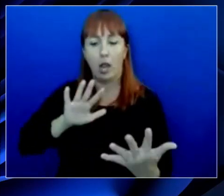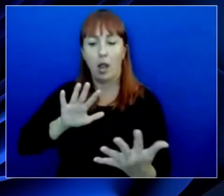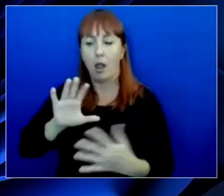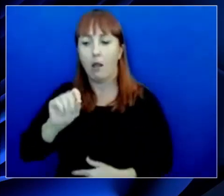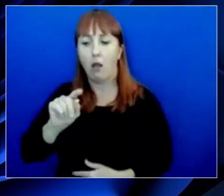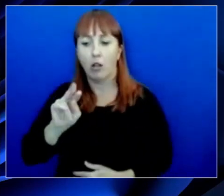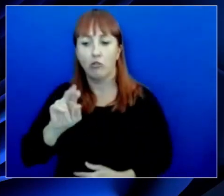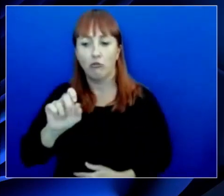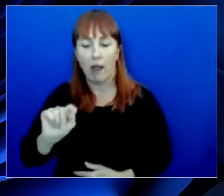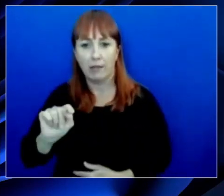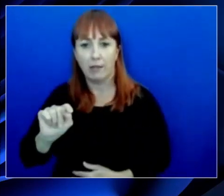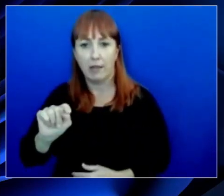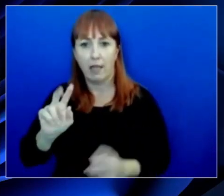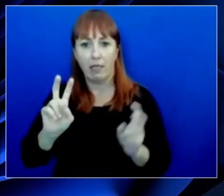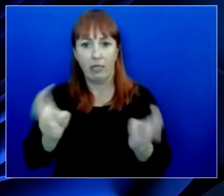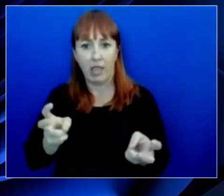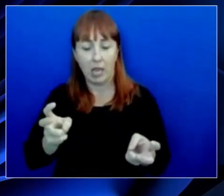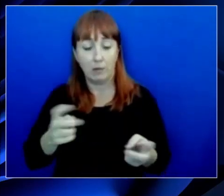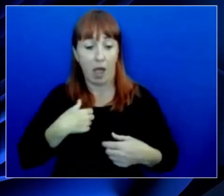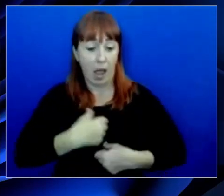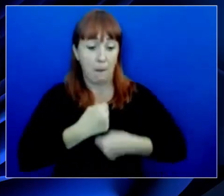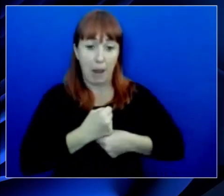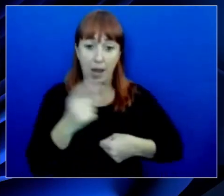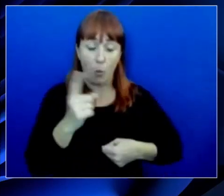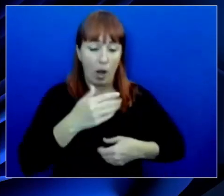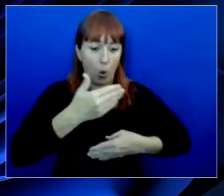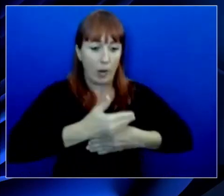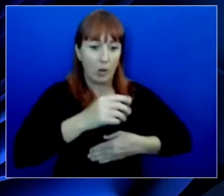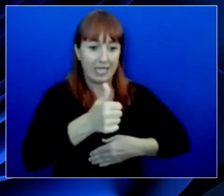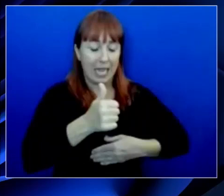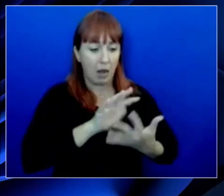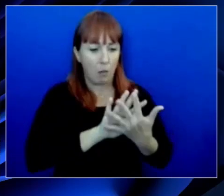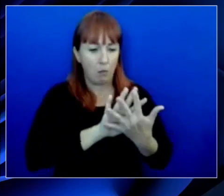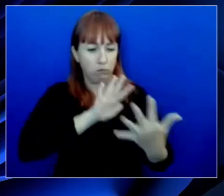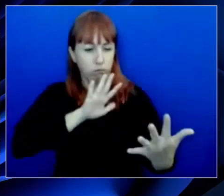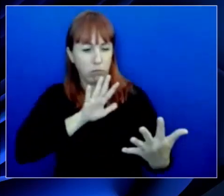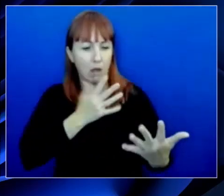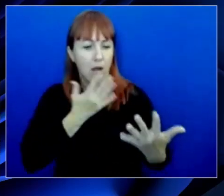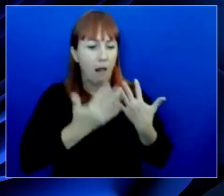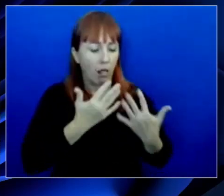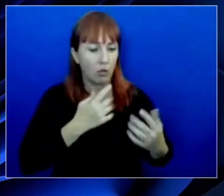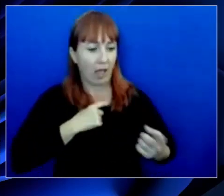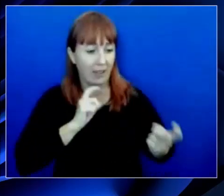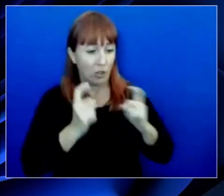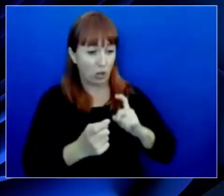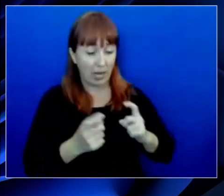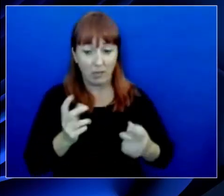in Windows 10 still work and this is another one that I can speak to.